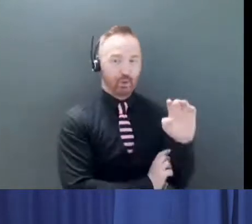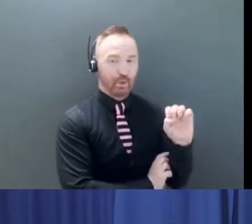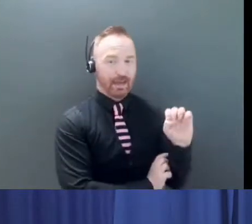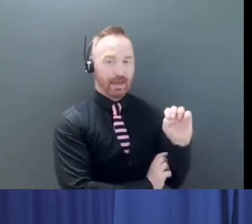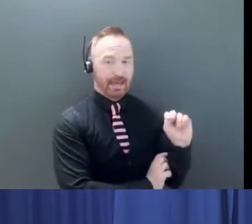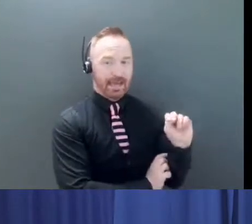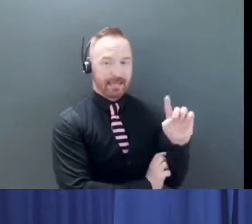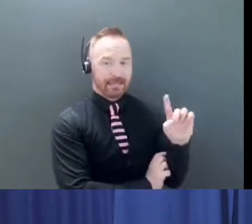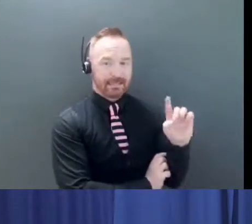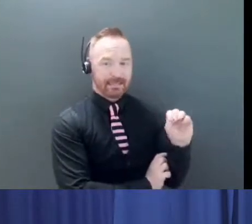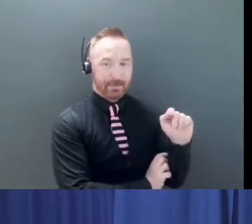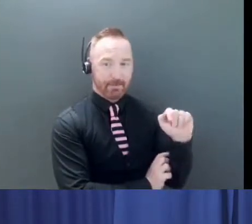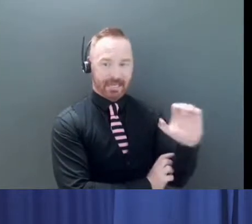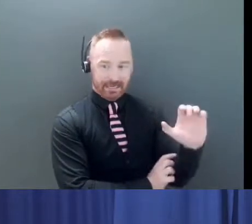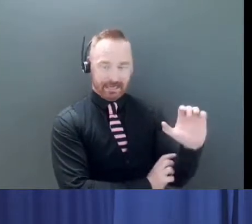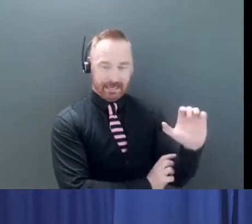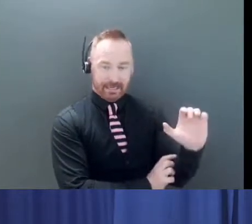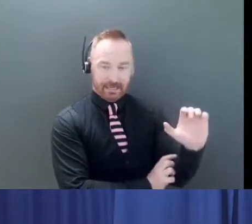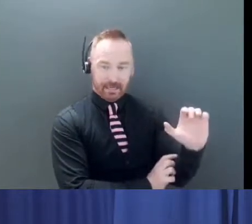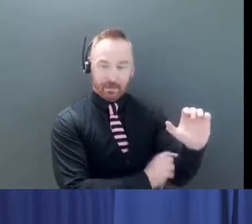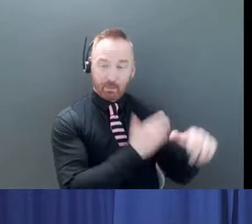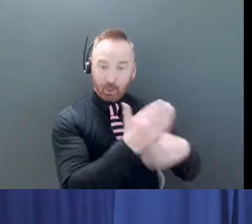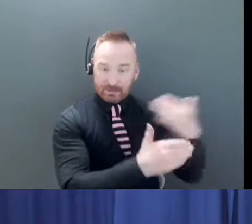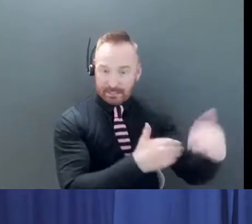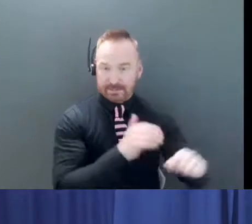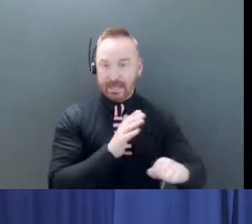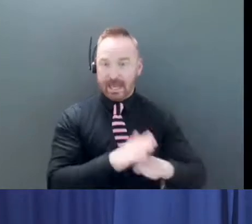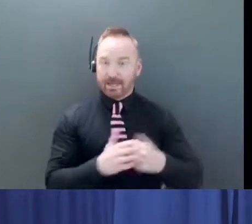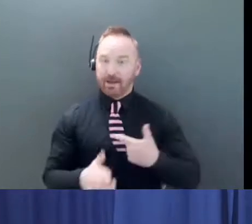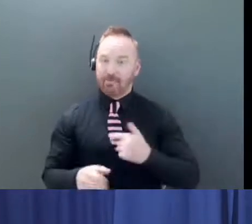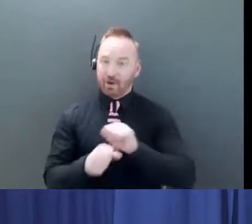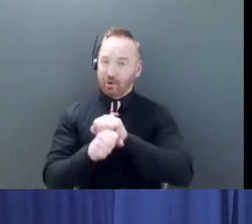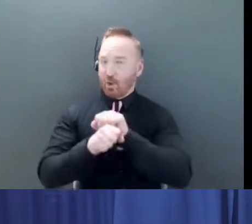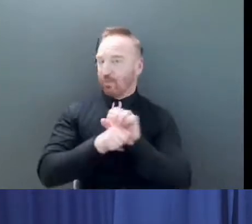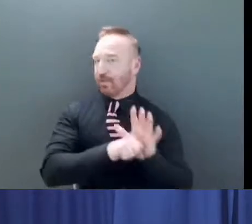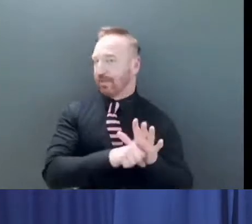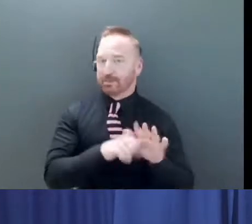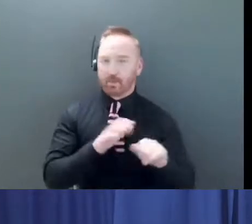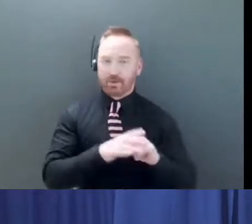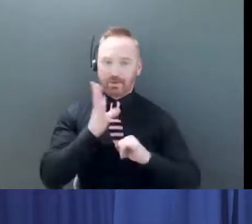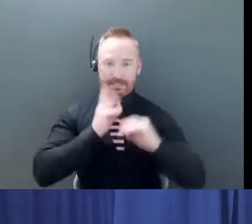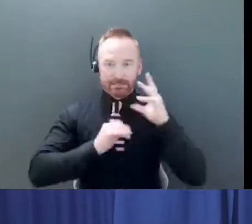significant phase of our COVID-19 journey. And I acknowledge that while some people cannot wait for